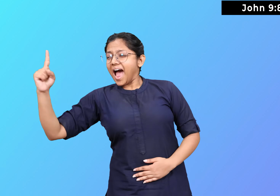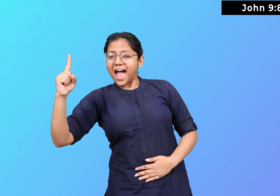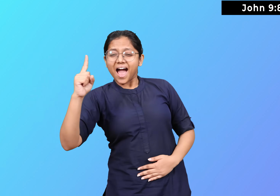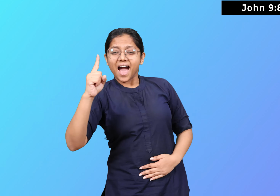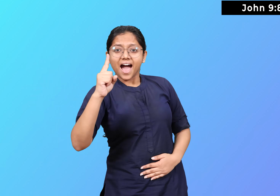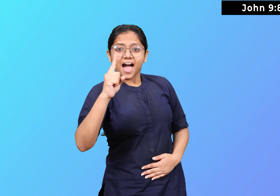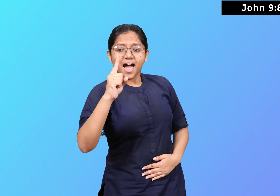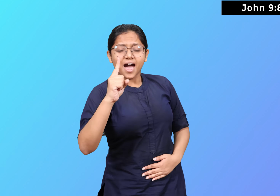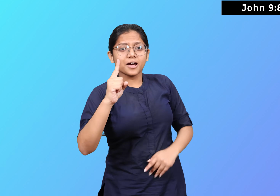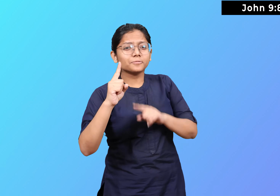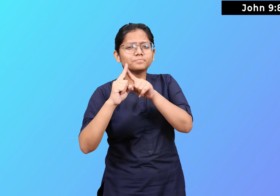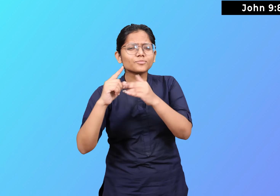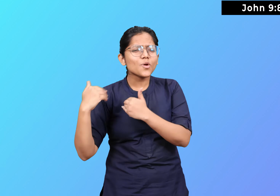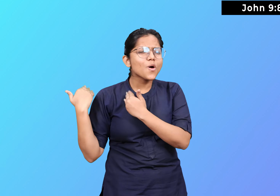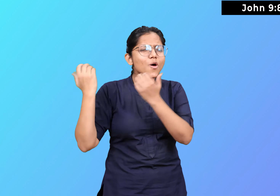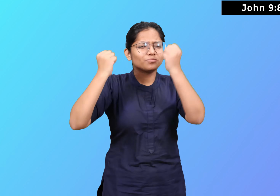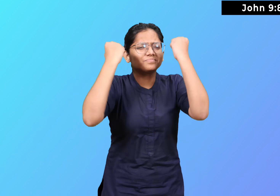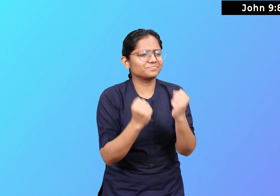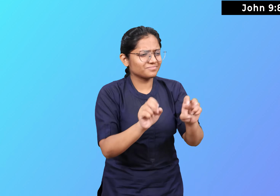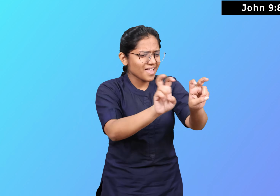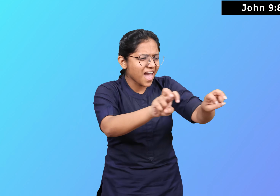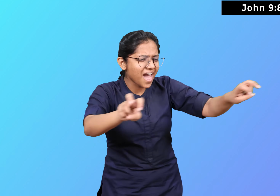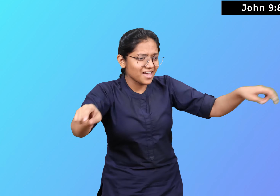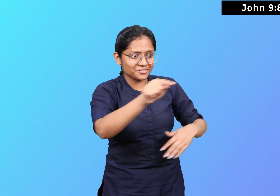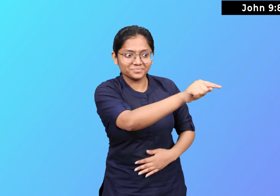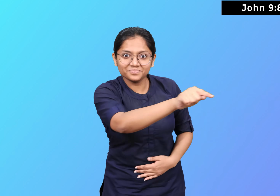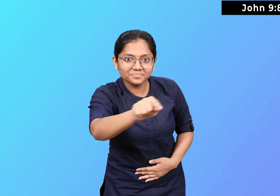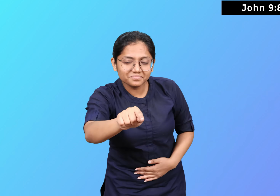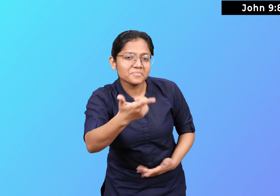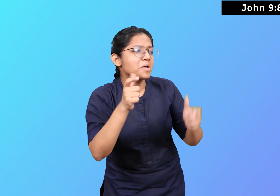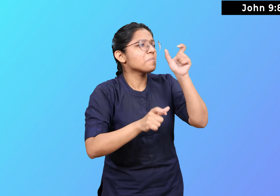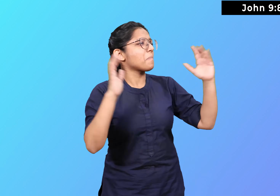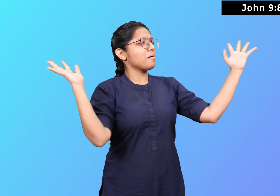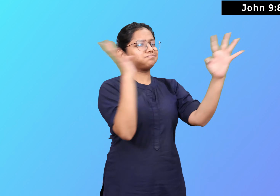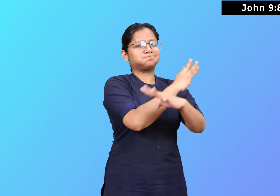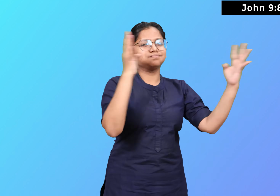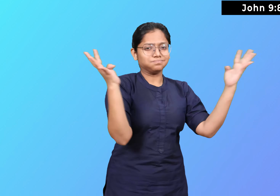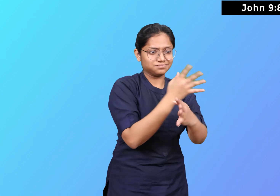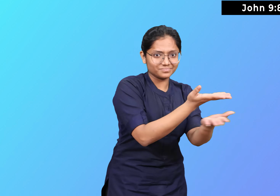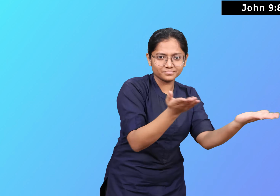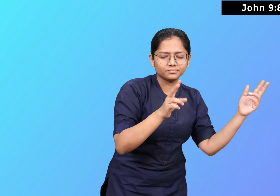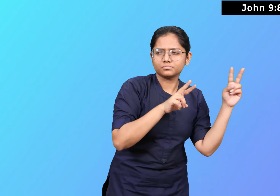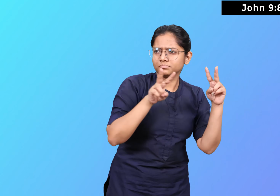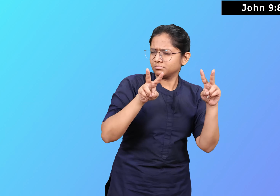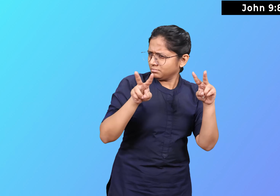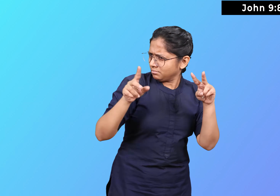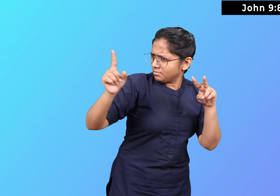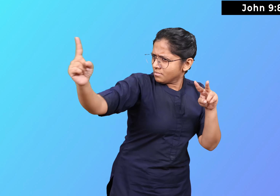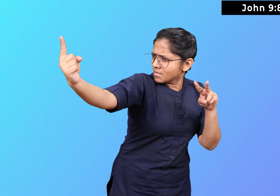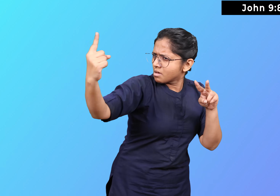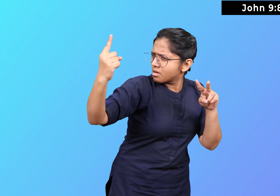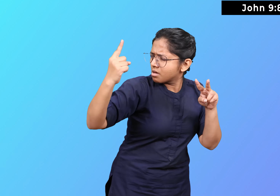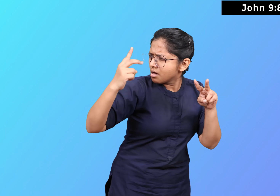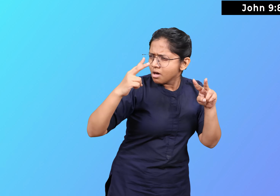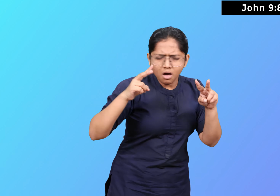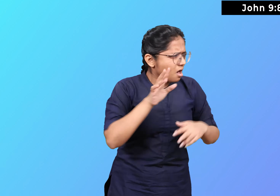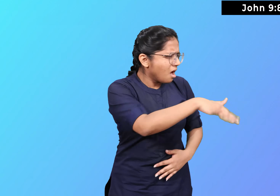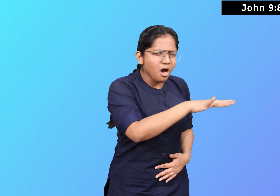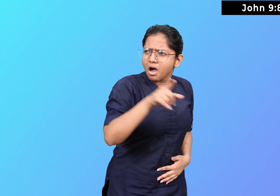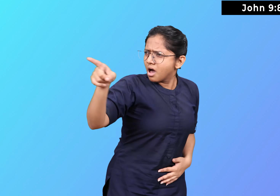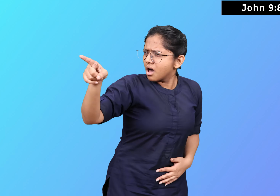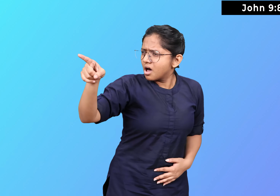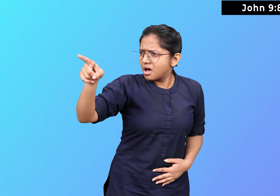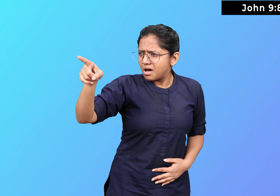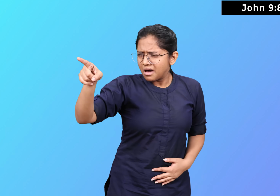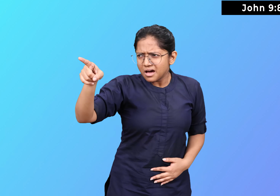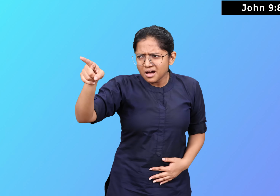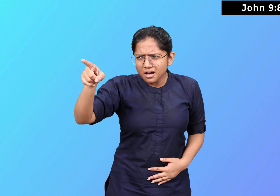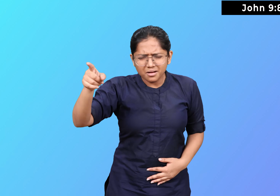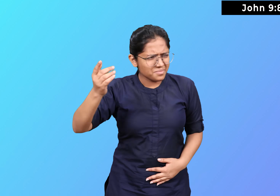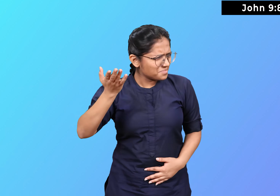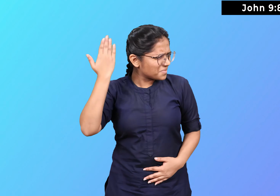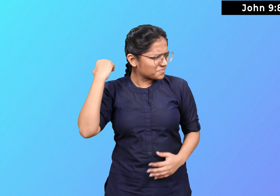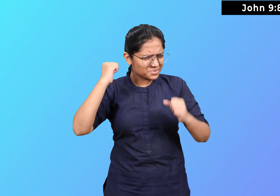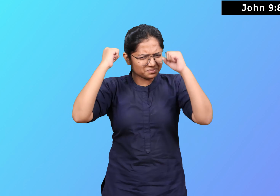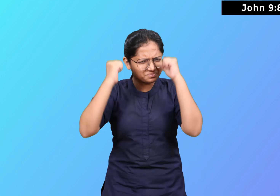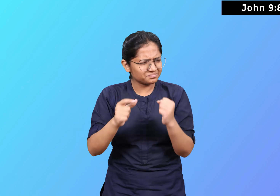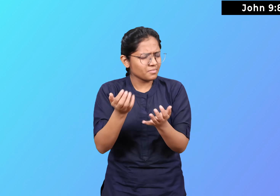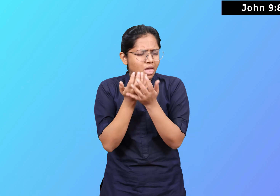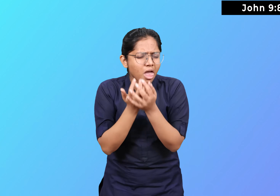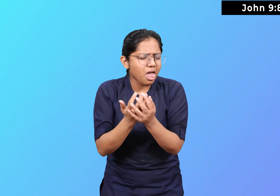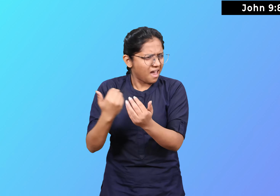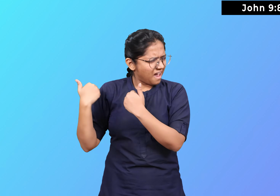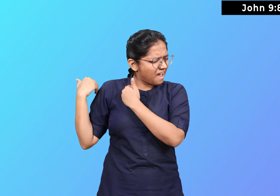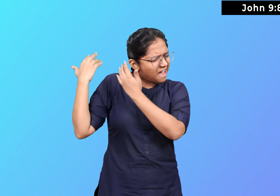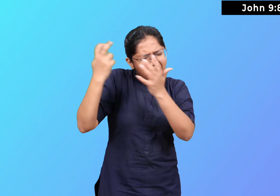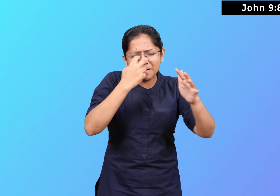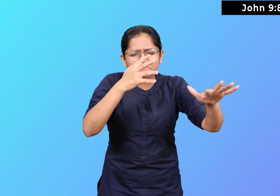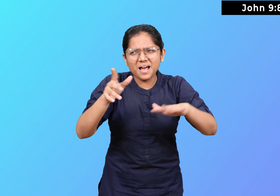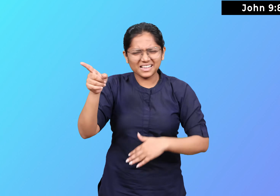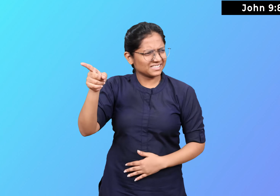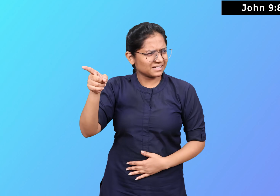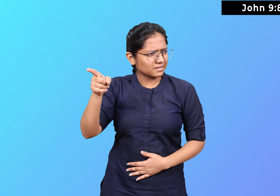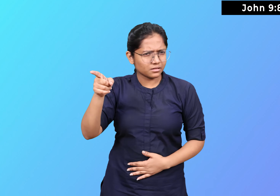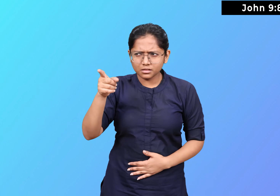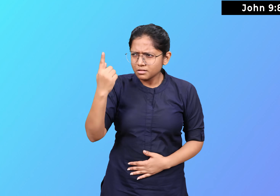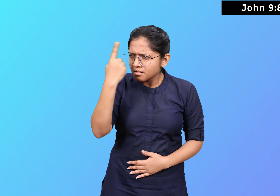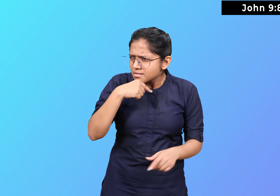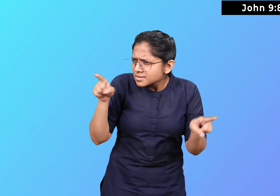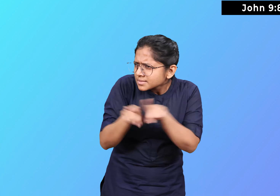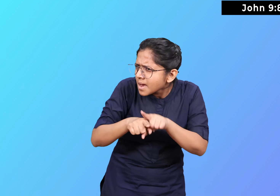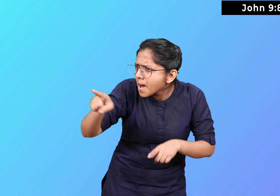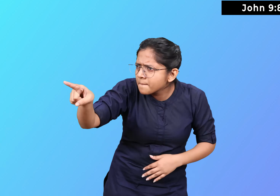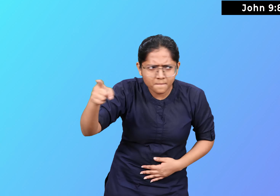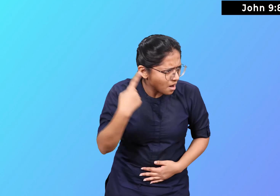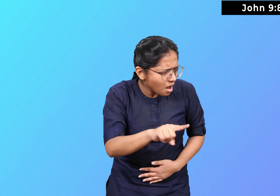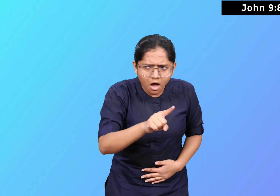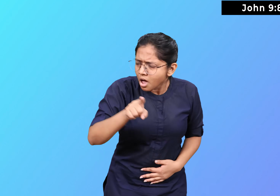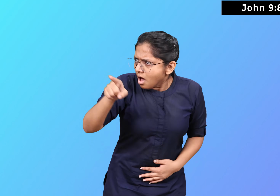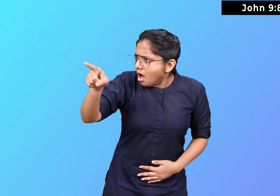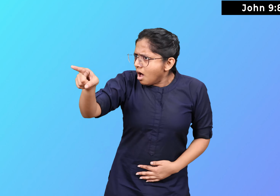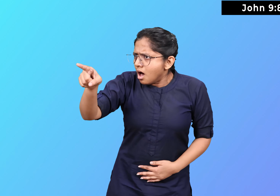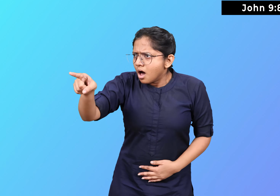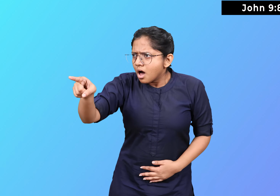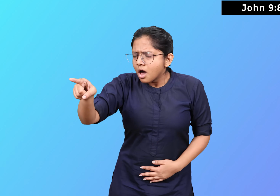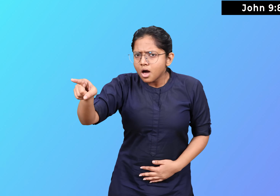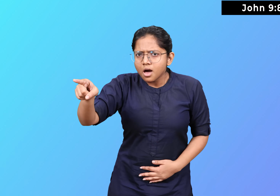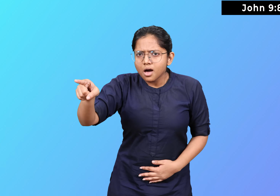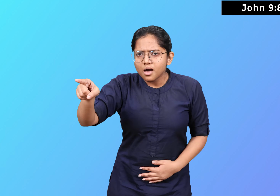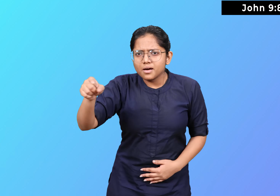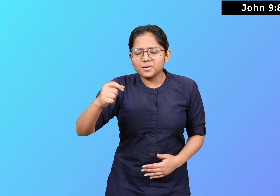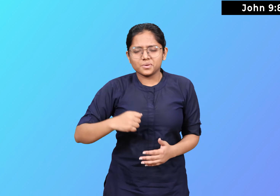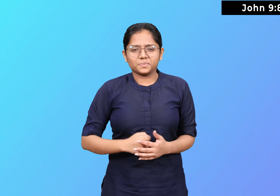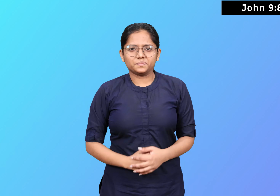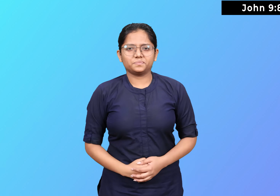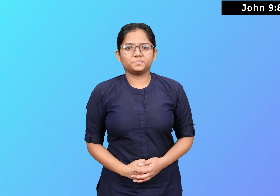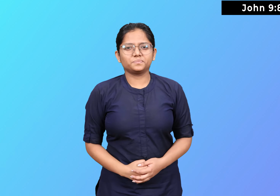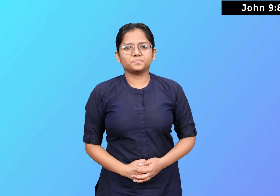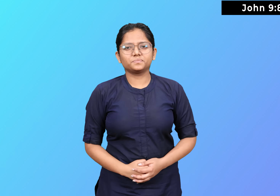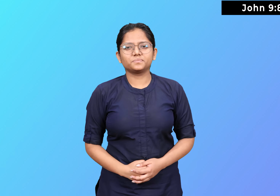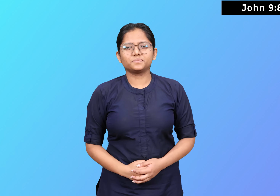His neighbours and some others who had seen him begging said, “Look! Is this the same man who always sits and begs?”